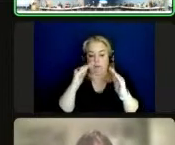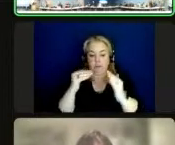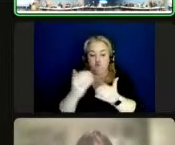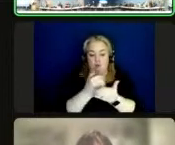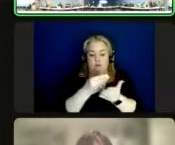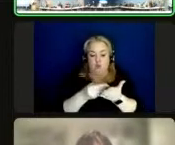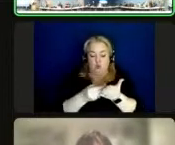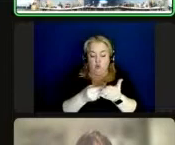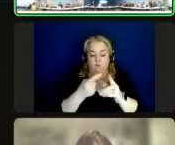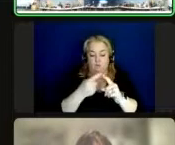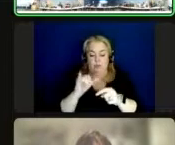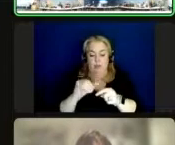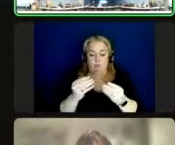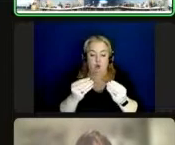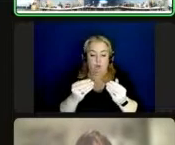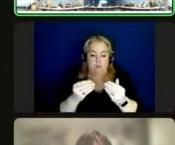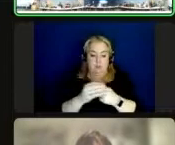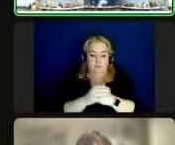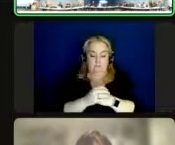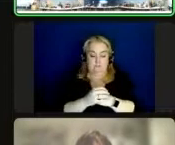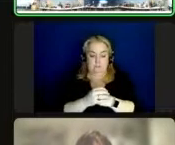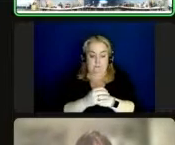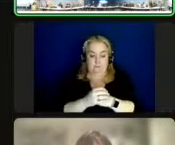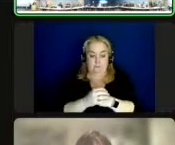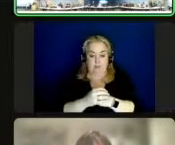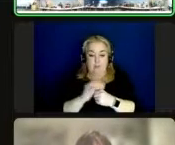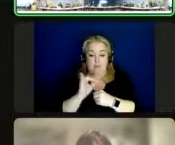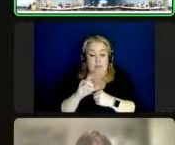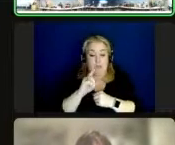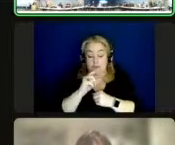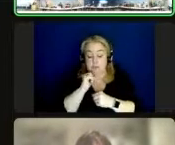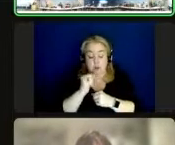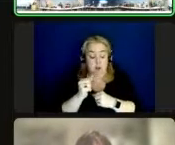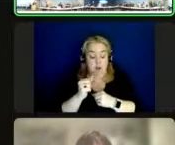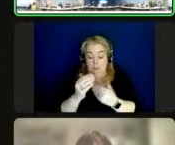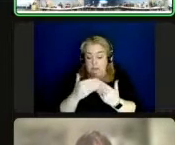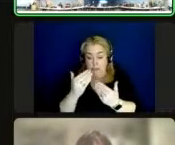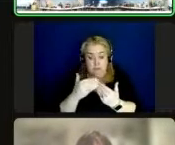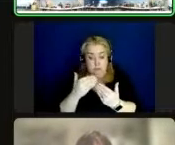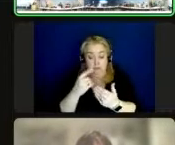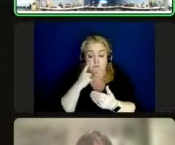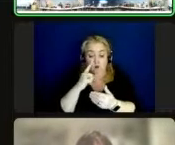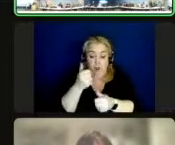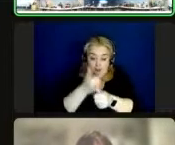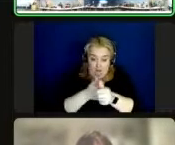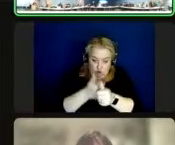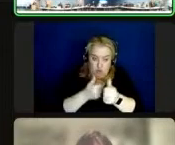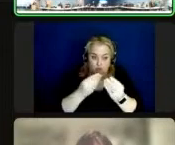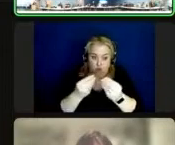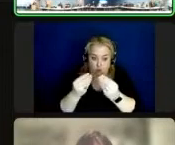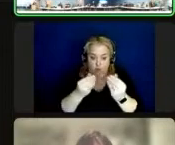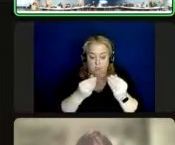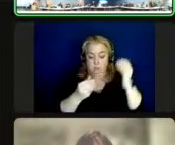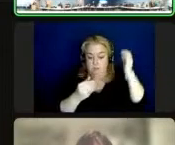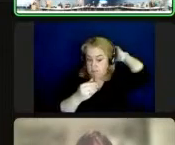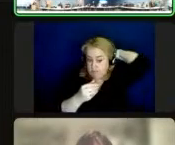ABOUT A MASSIVE SPREADSHEET THAT FOR EVERY SINGLE PROPERTY.